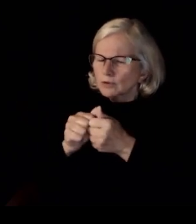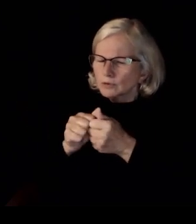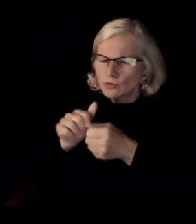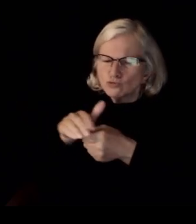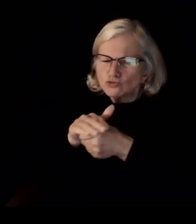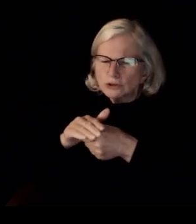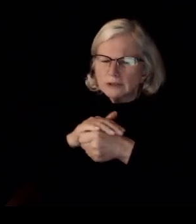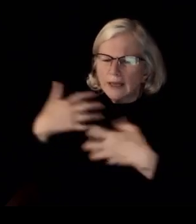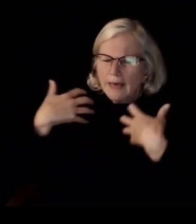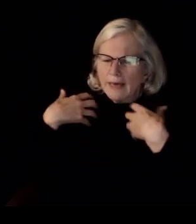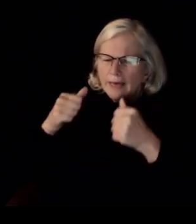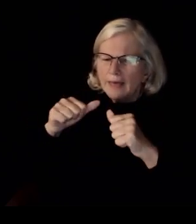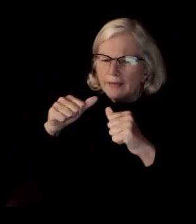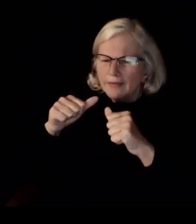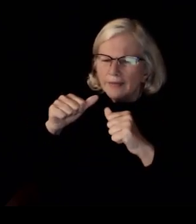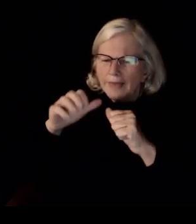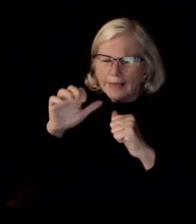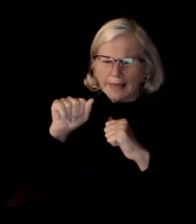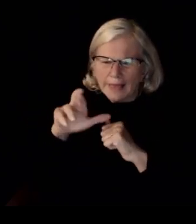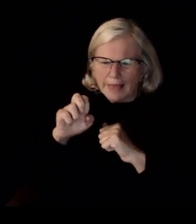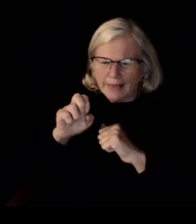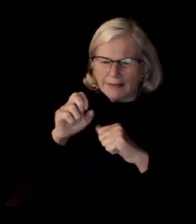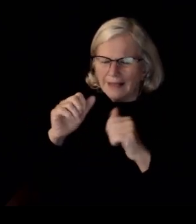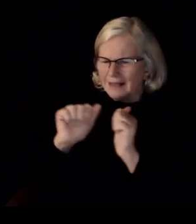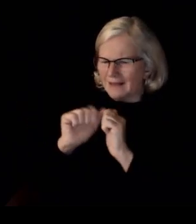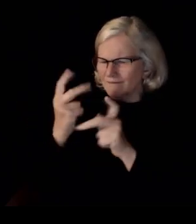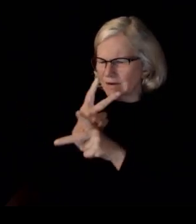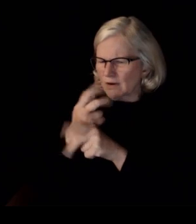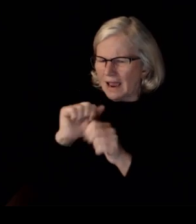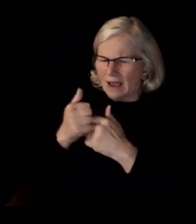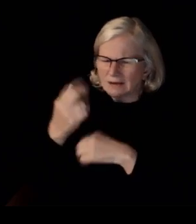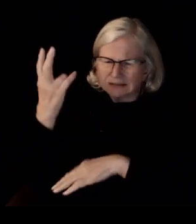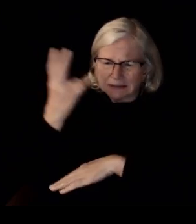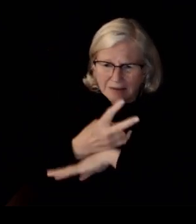they're able to requisition the state for supplies. Hospitals report their inventory